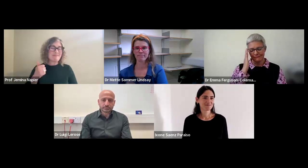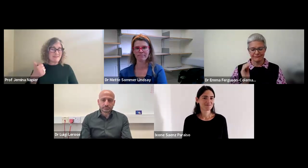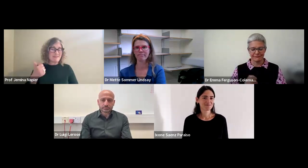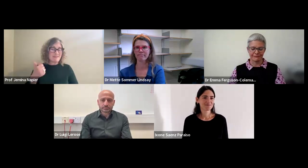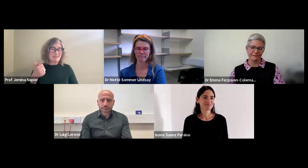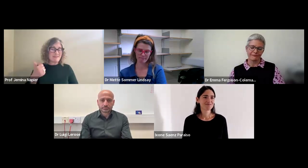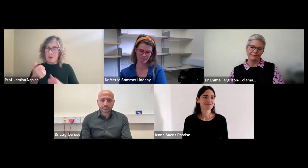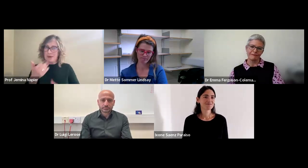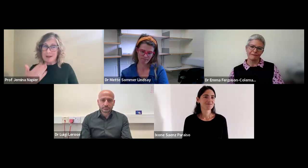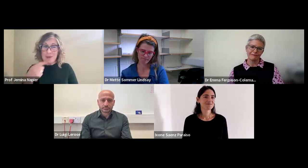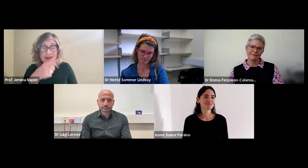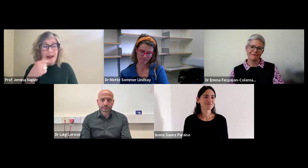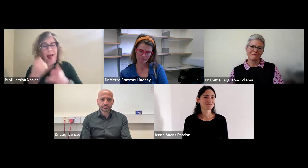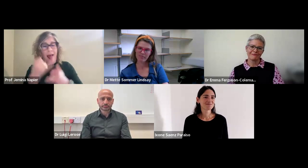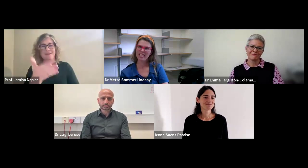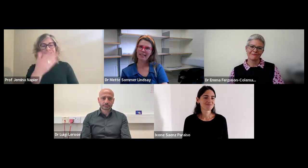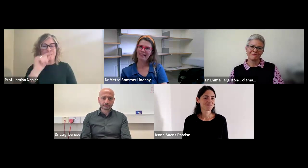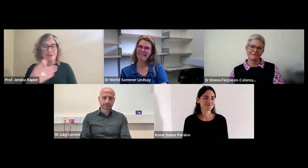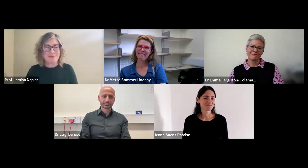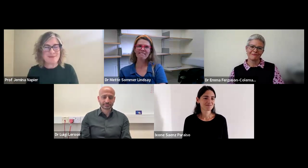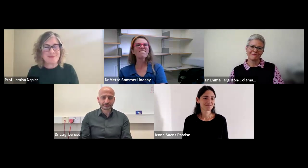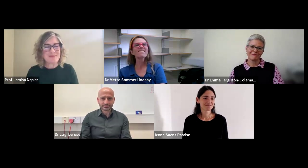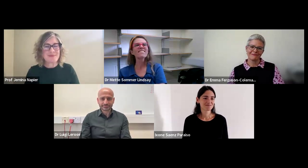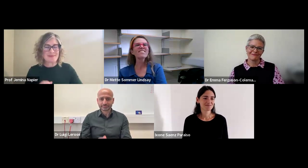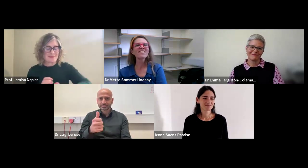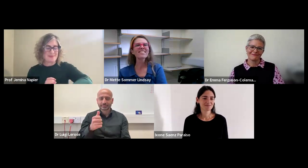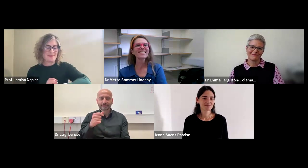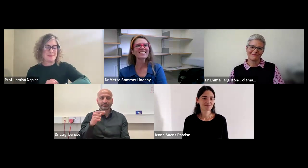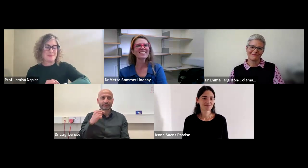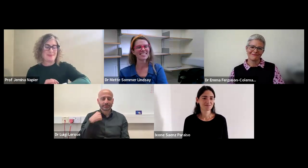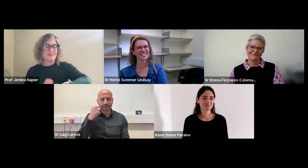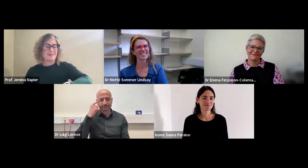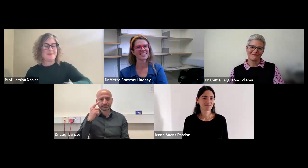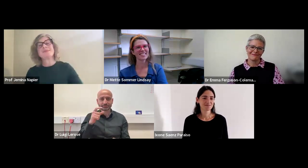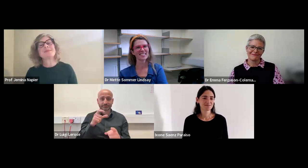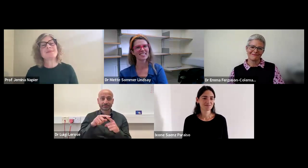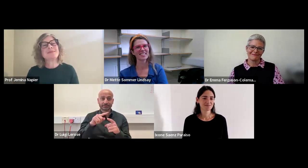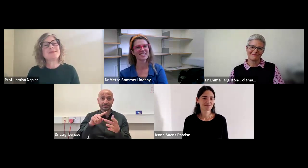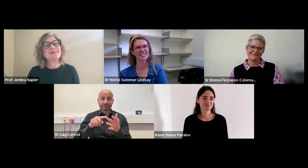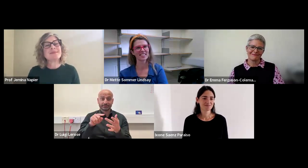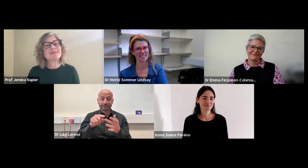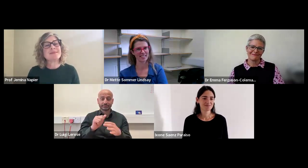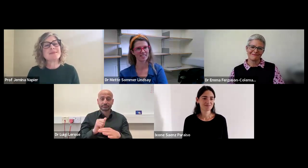Jemina: Yet another interesting point, but lastly we'll go to Luigi for this question.